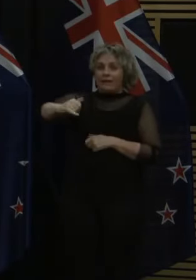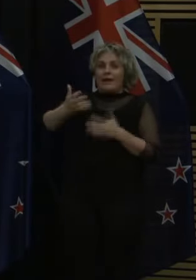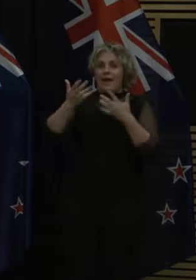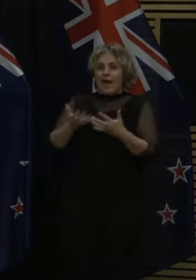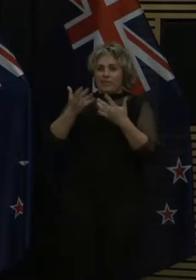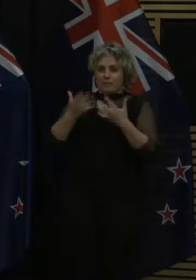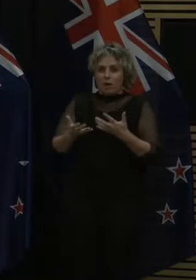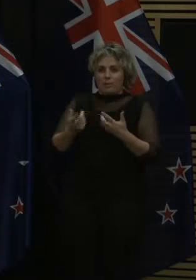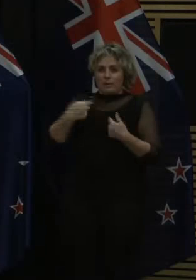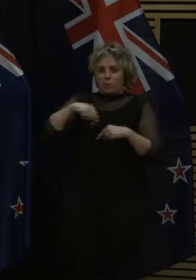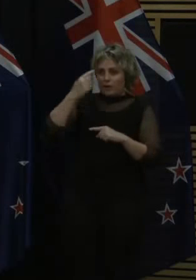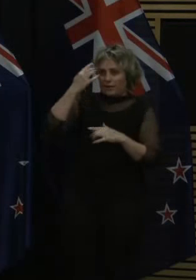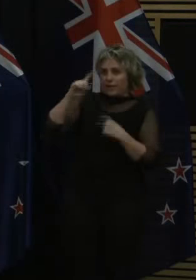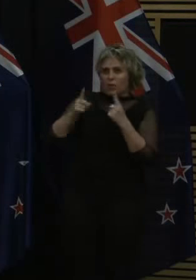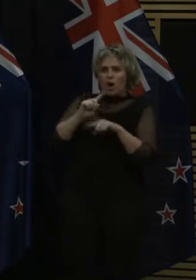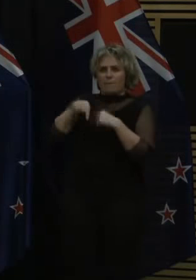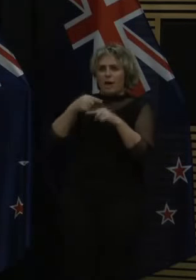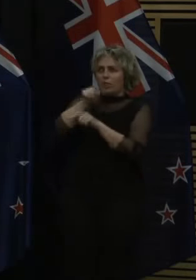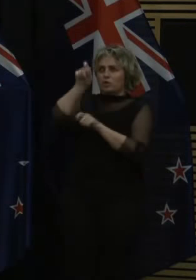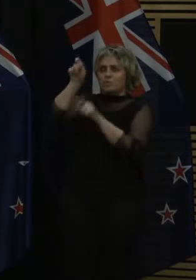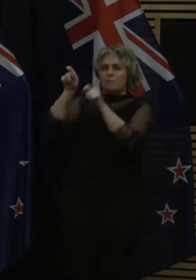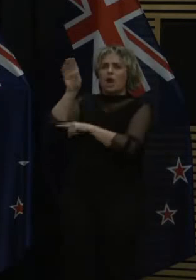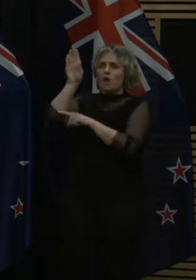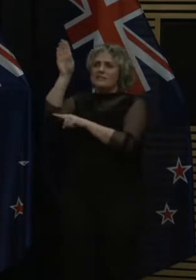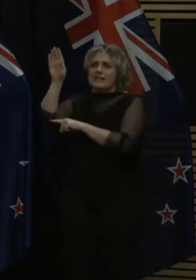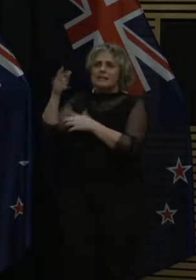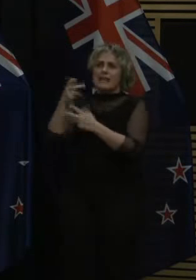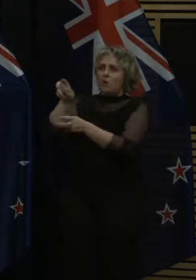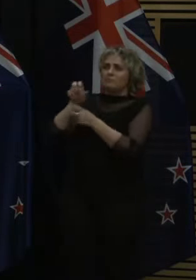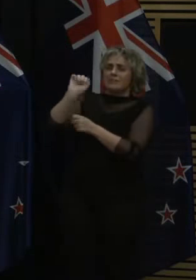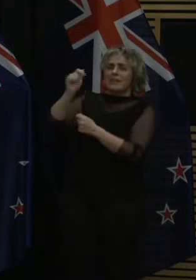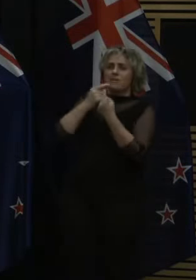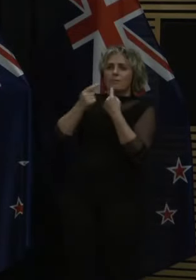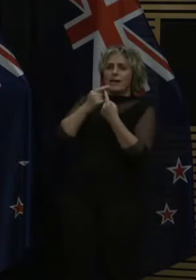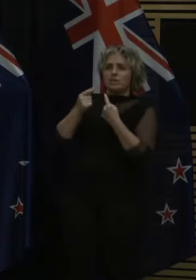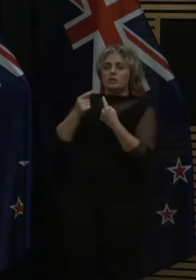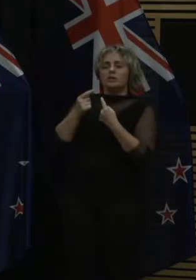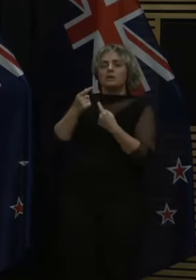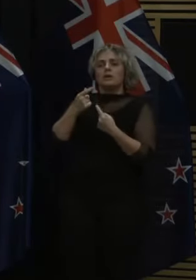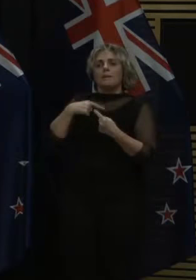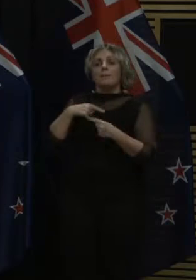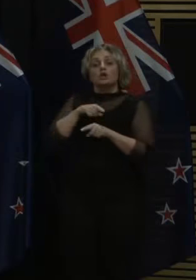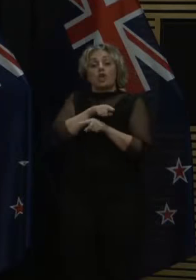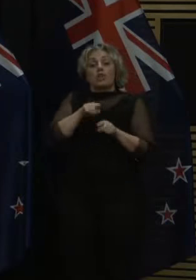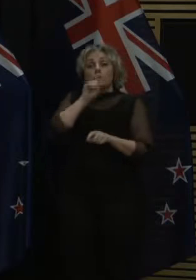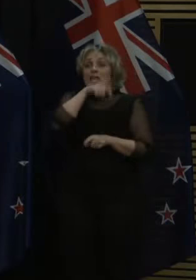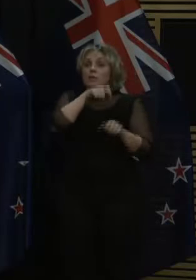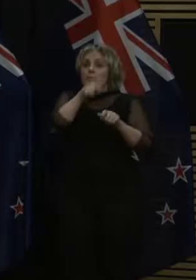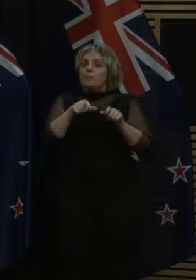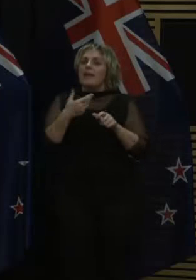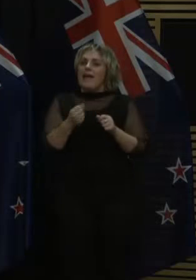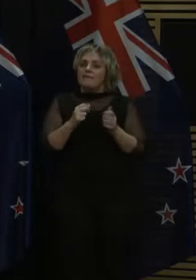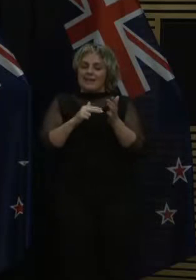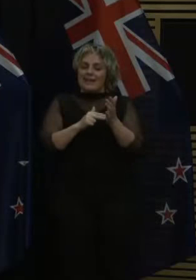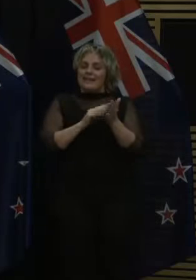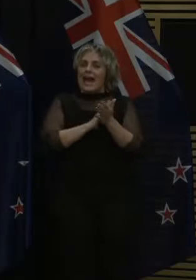Would there be a way of people to prove they've been vaccinated overseas? We are working through